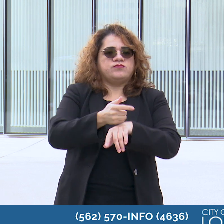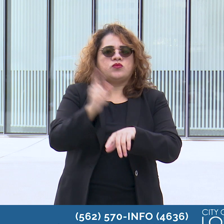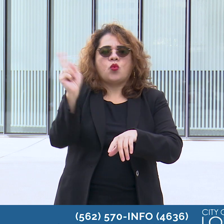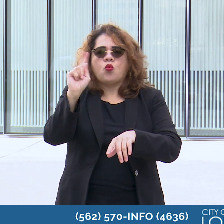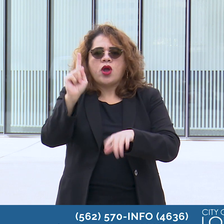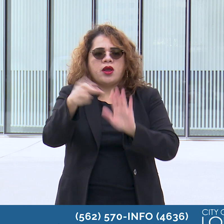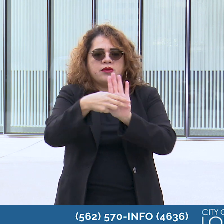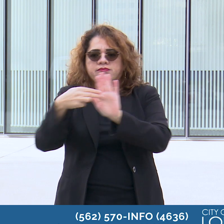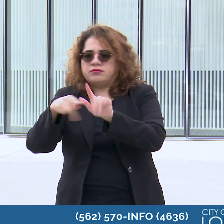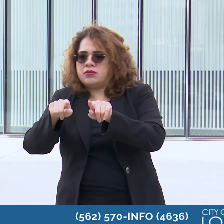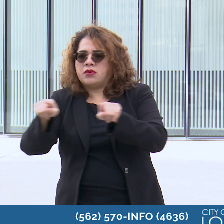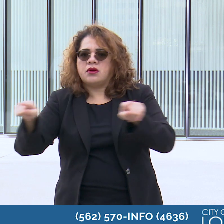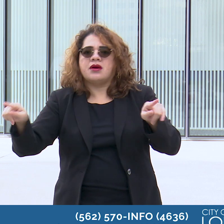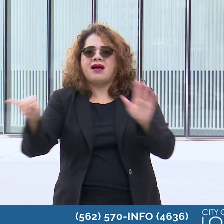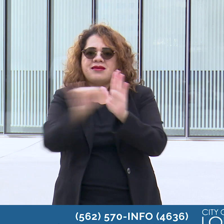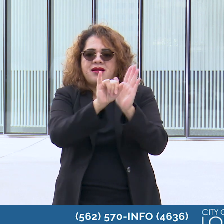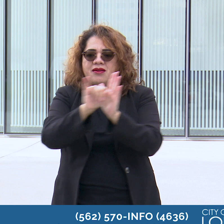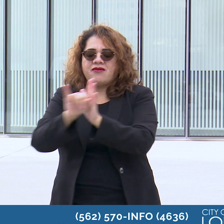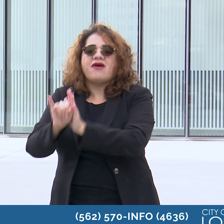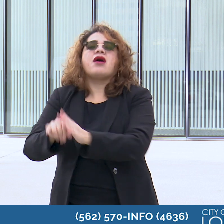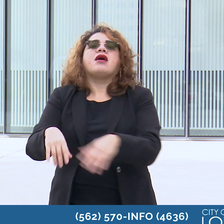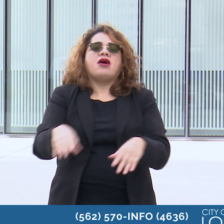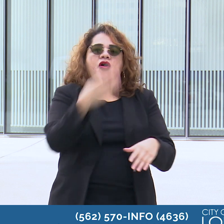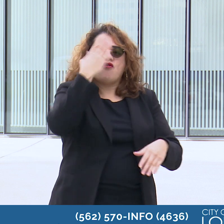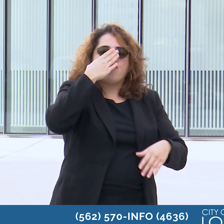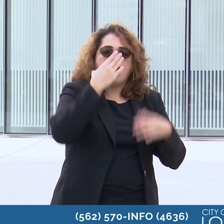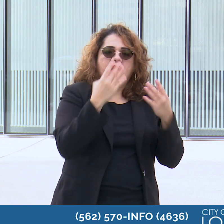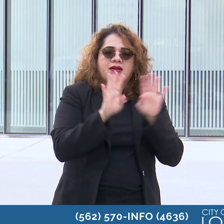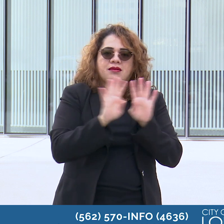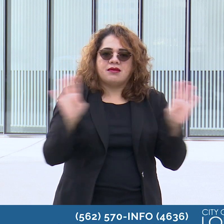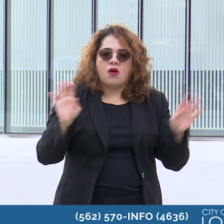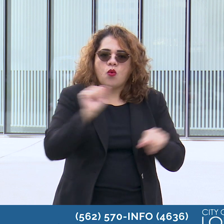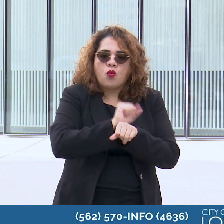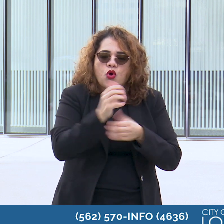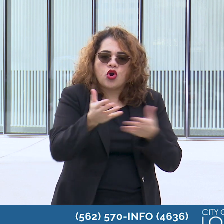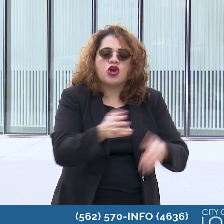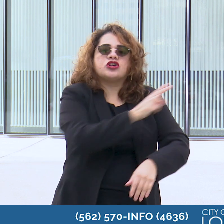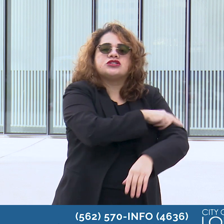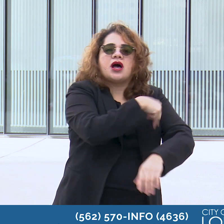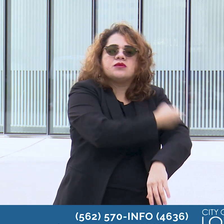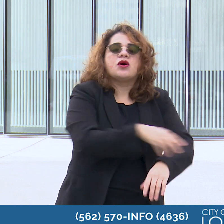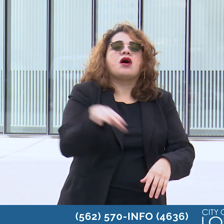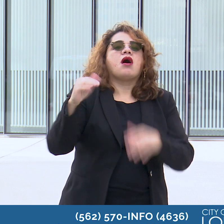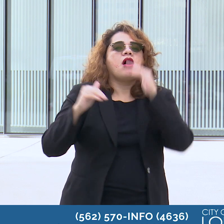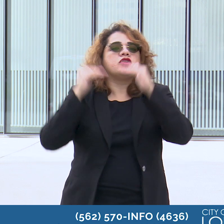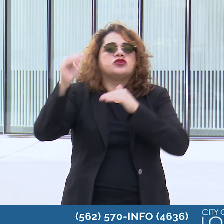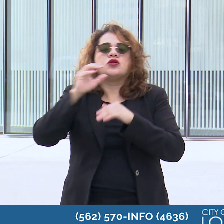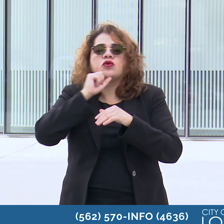workers, and later expanding to other essential workers, adults over the age of 65, and those